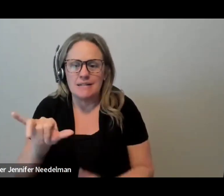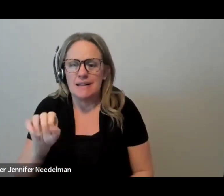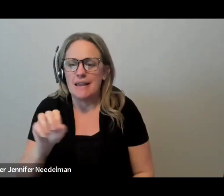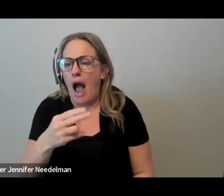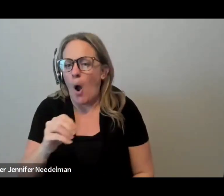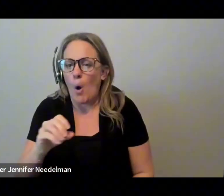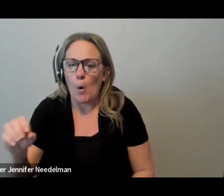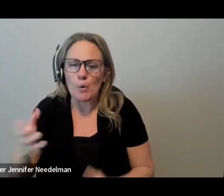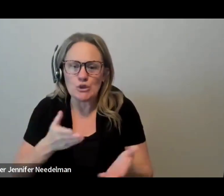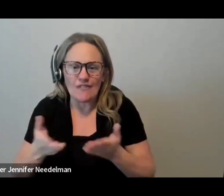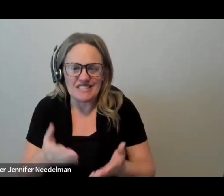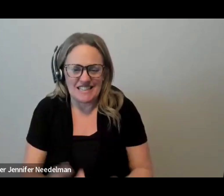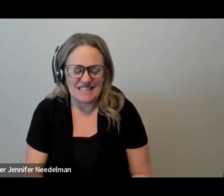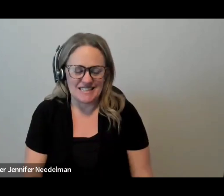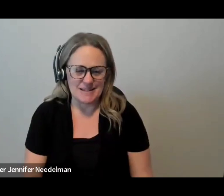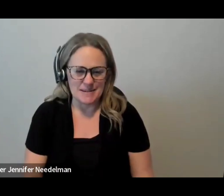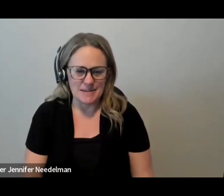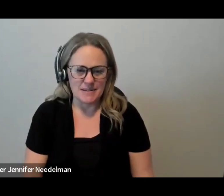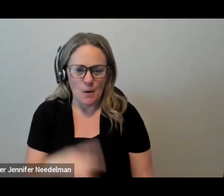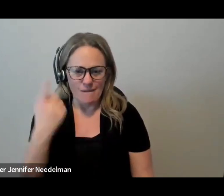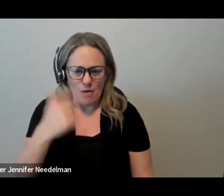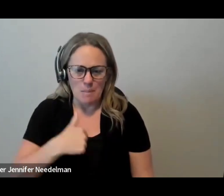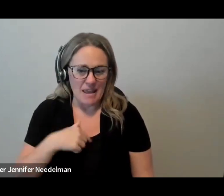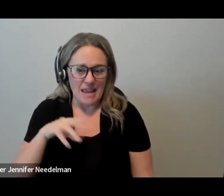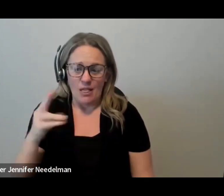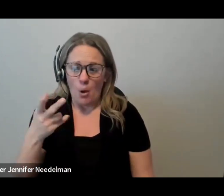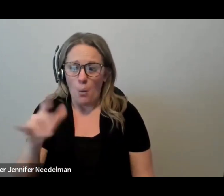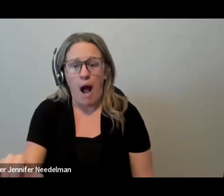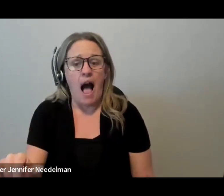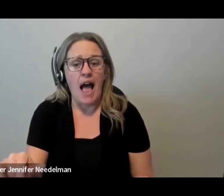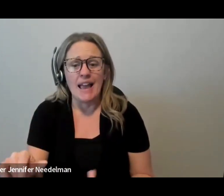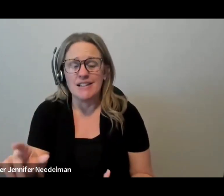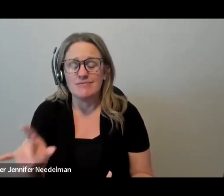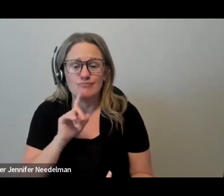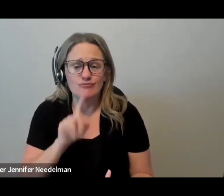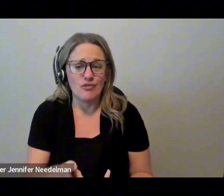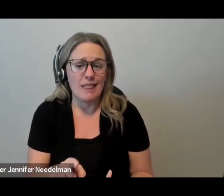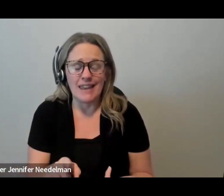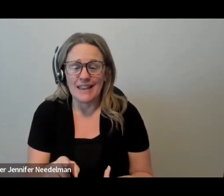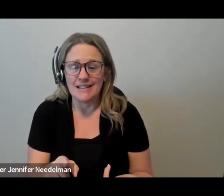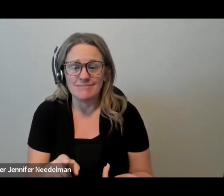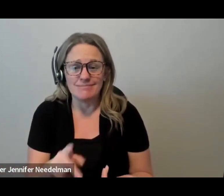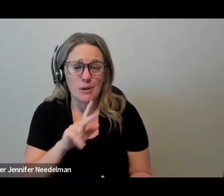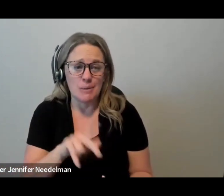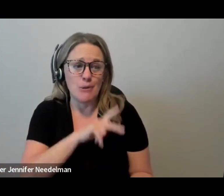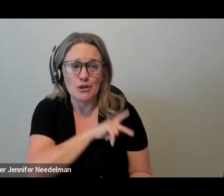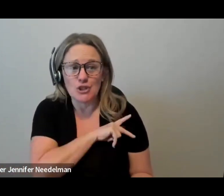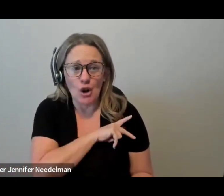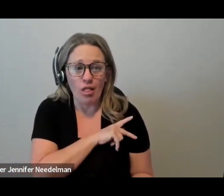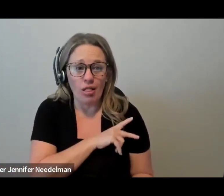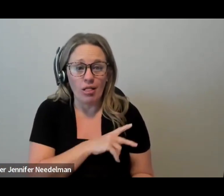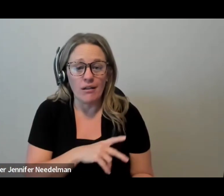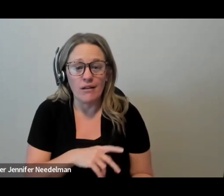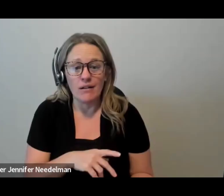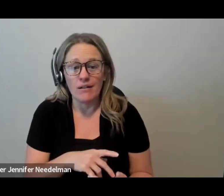And, and so for me, the "why" has just been, you know, very much, you know, a personal passion of mine